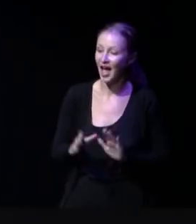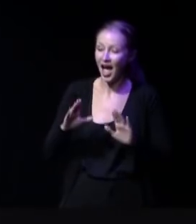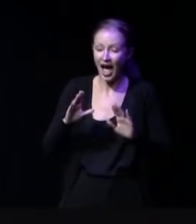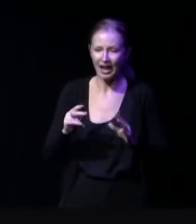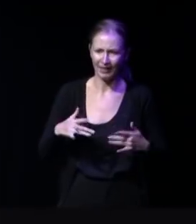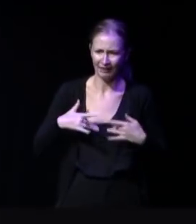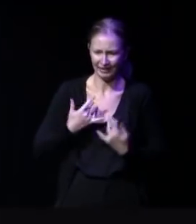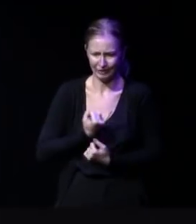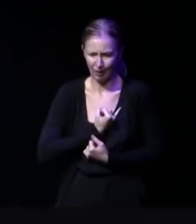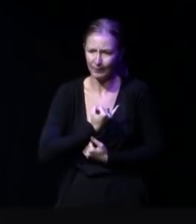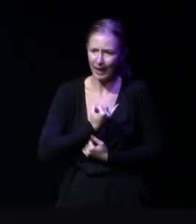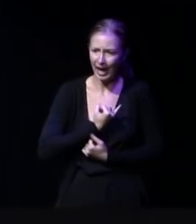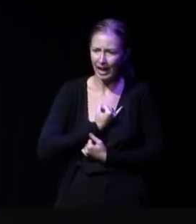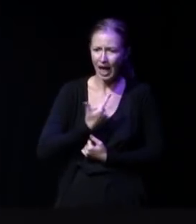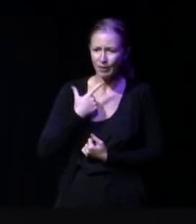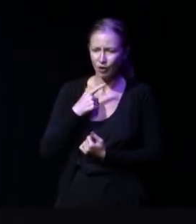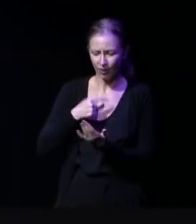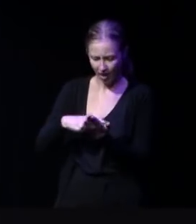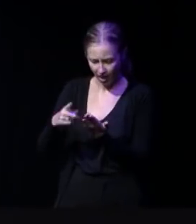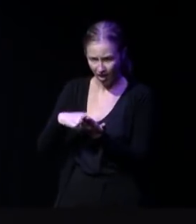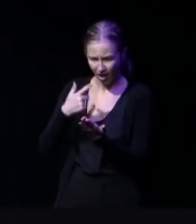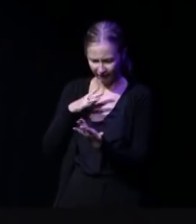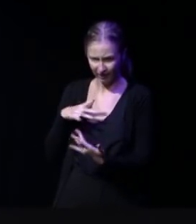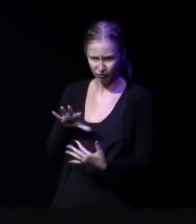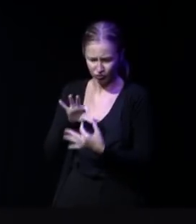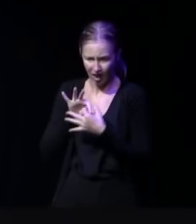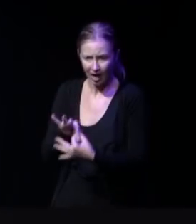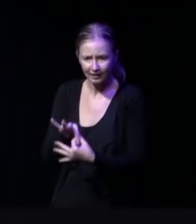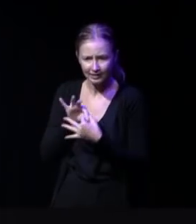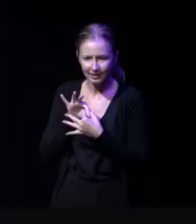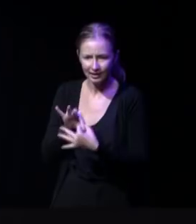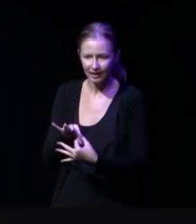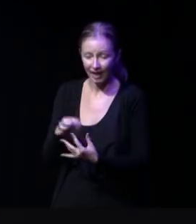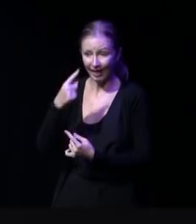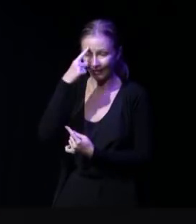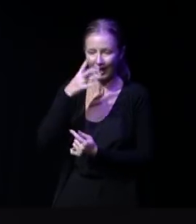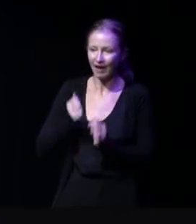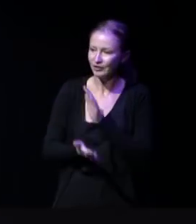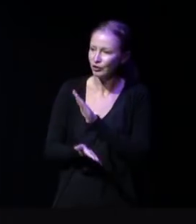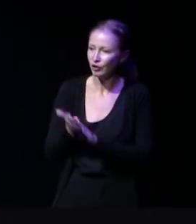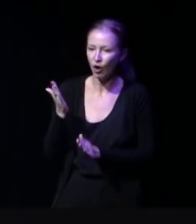about themselves because they're relating to this feed that they think that they have to go to the medispa and start,